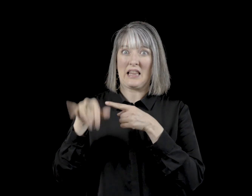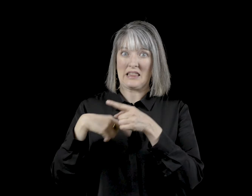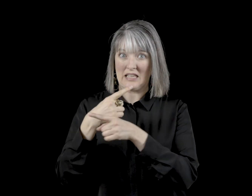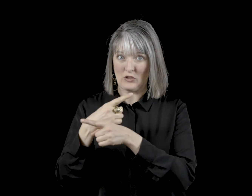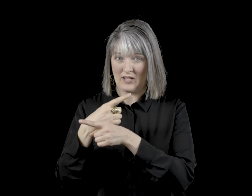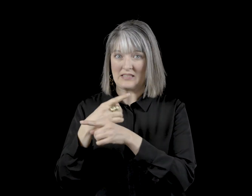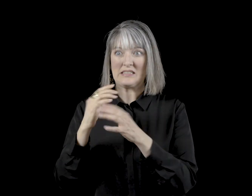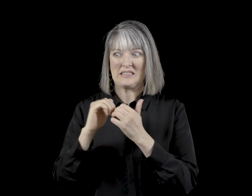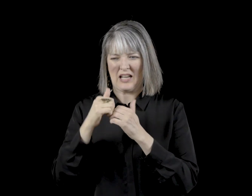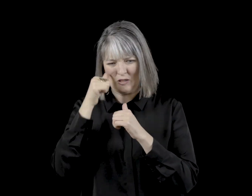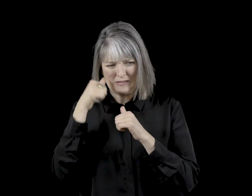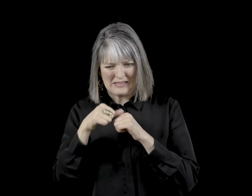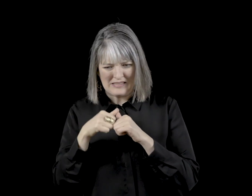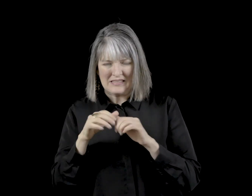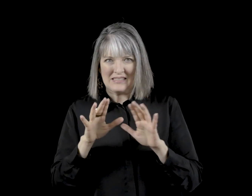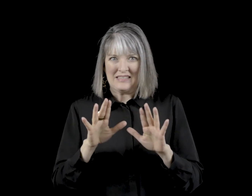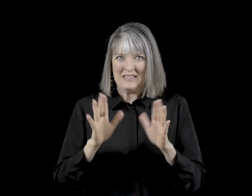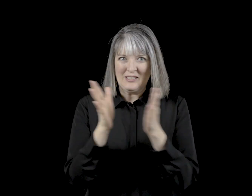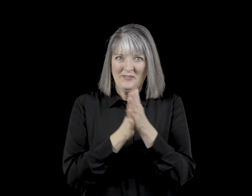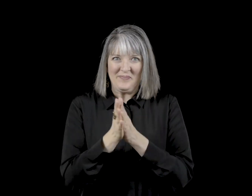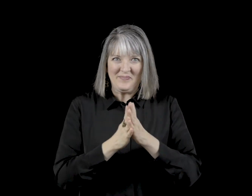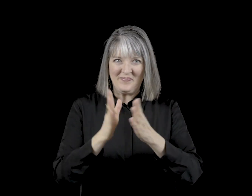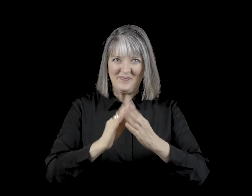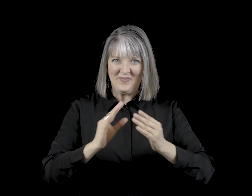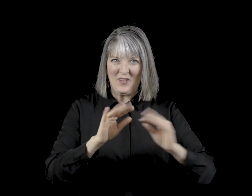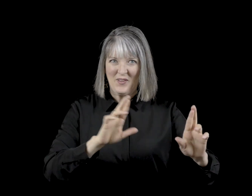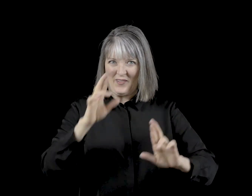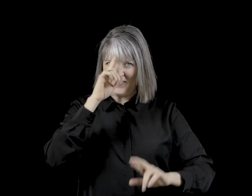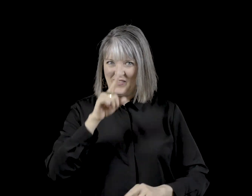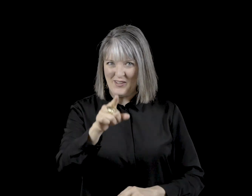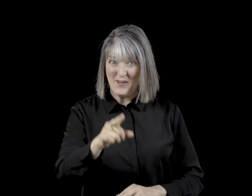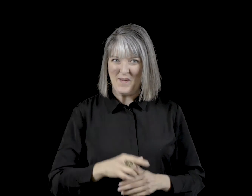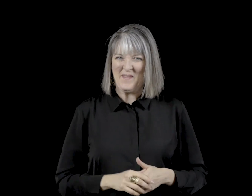That is the correct spelling so how do I remember that? Bagged a story all ready for you!